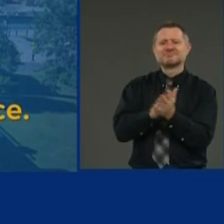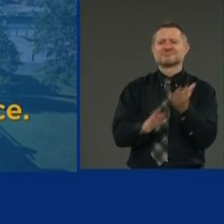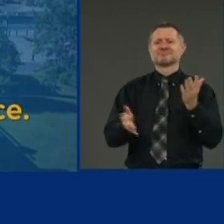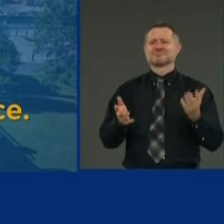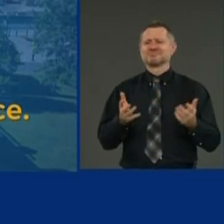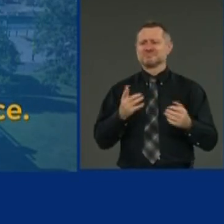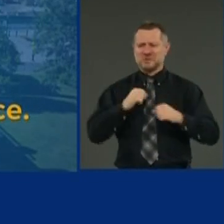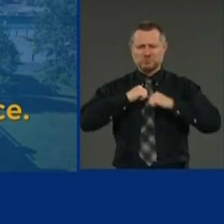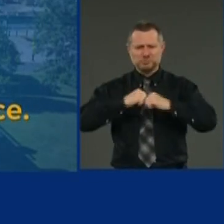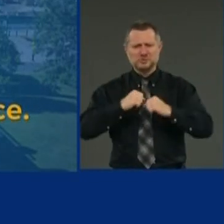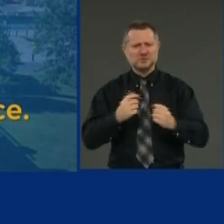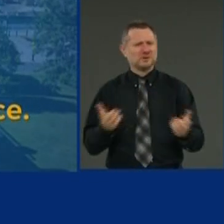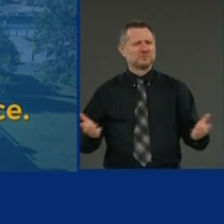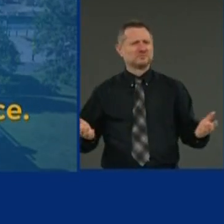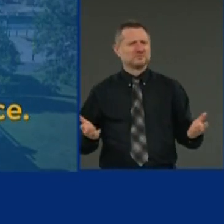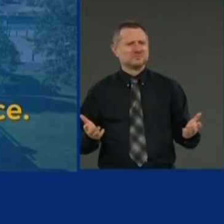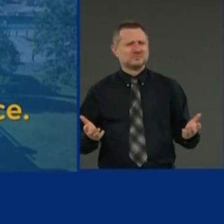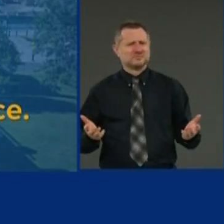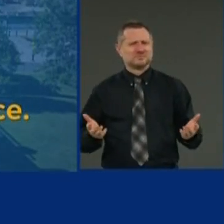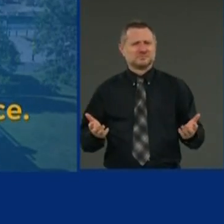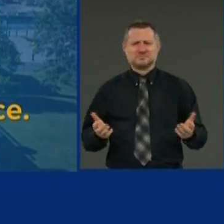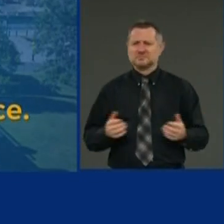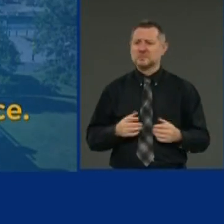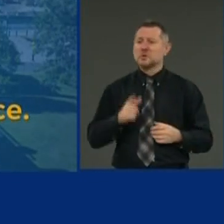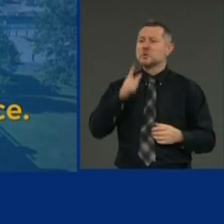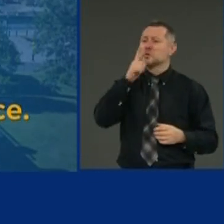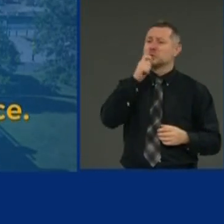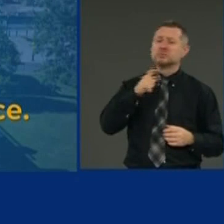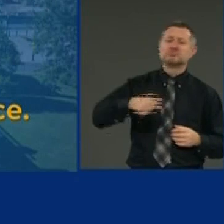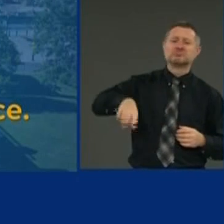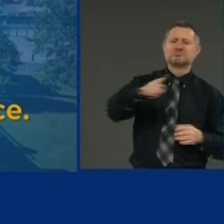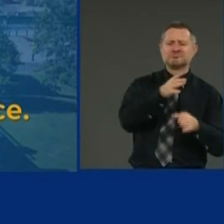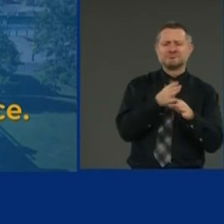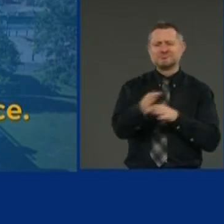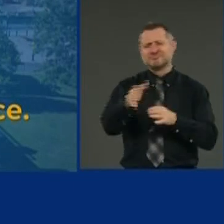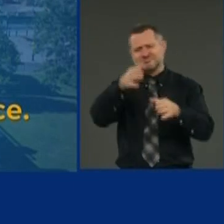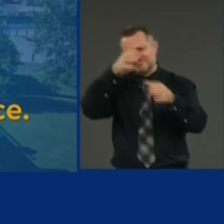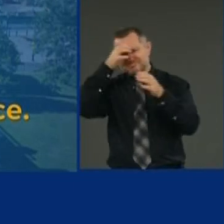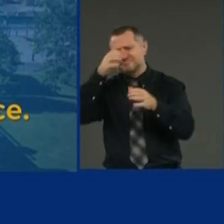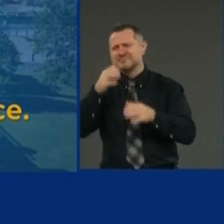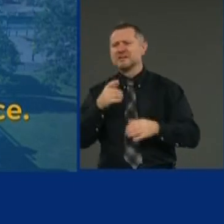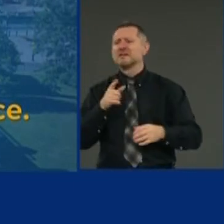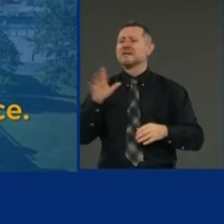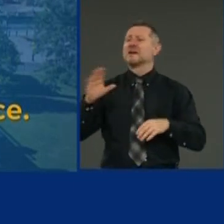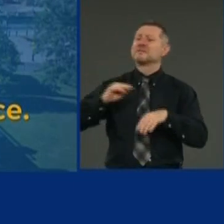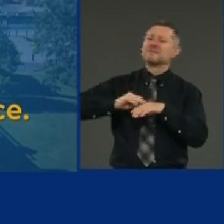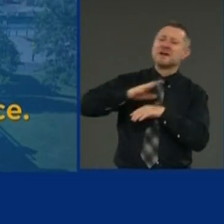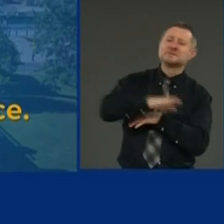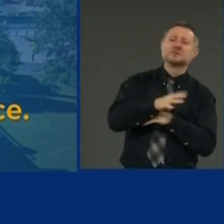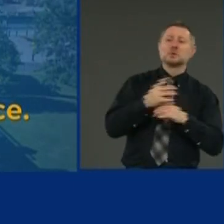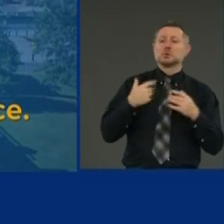THOSE SIMPLE DEVICES, WEARING MASK, HAND SANITIZER -- THEY MAKE ALL THE DIFFERENCE. THEY MAKE ALL THE DIFFERENCE.